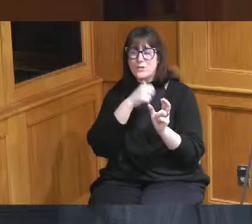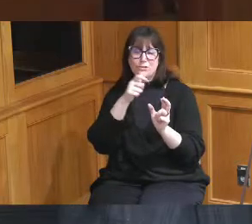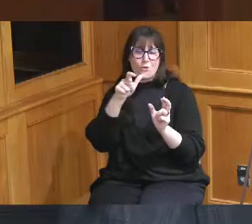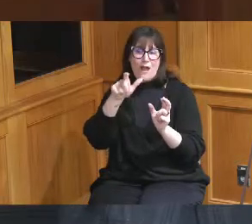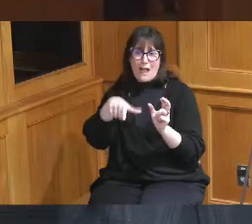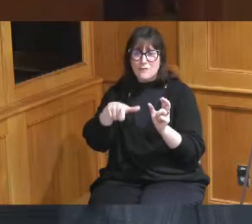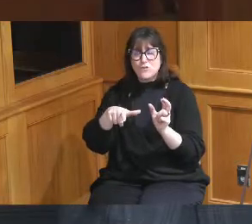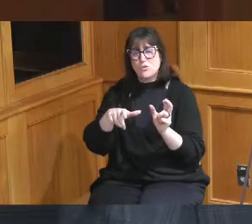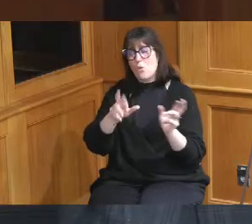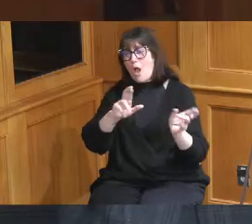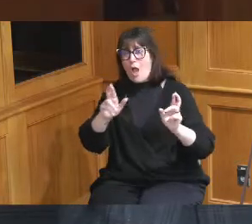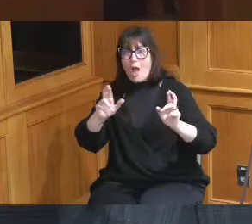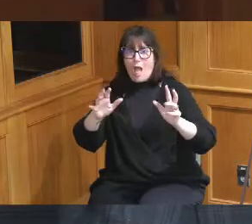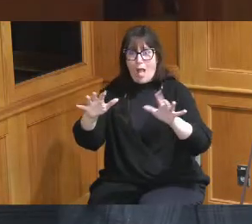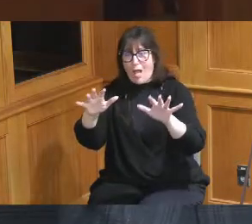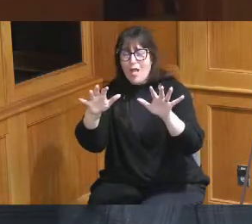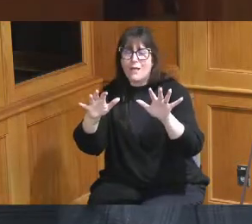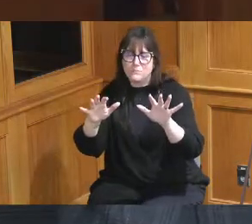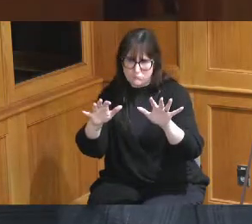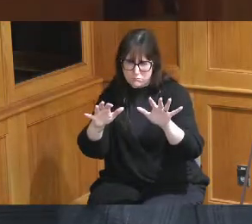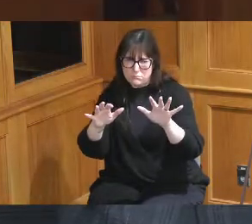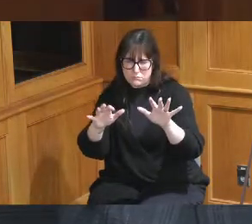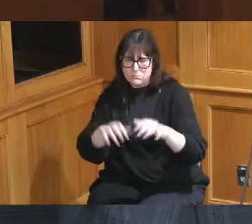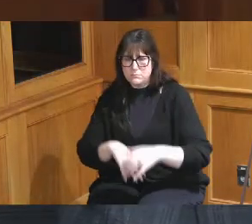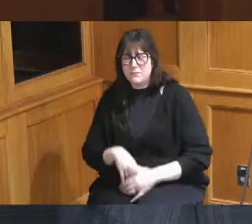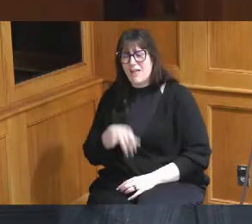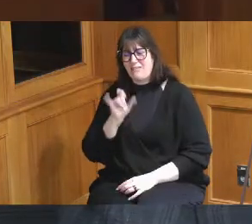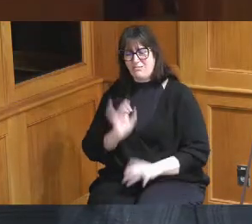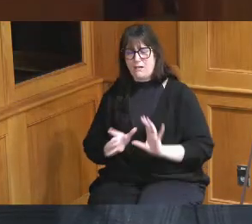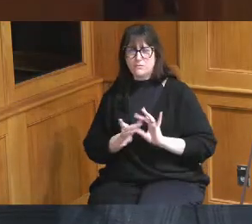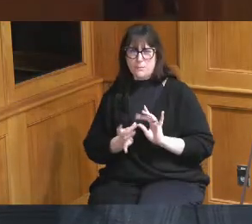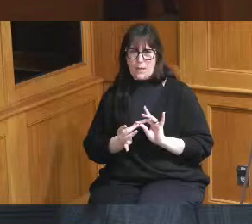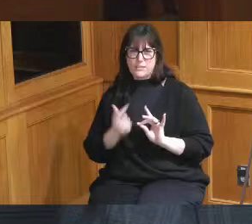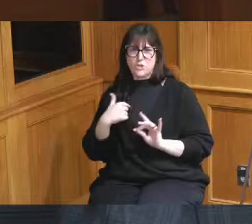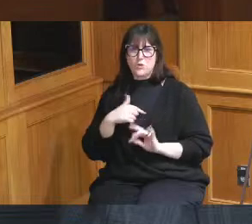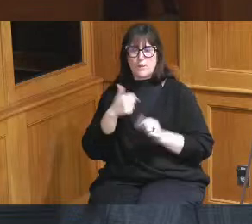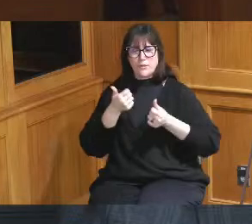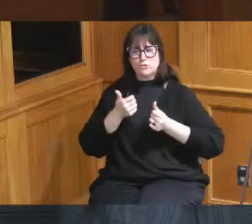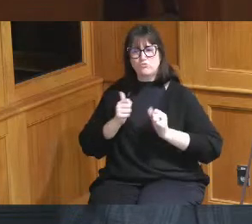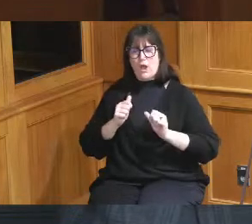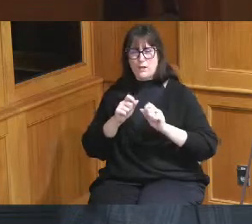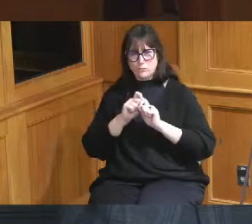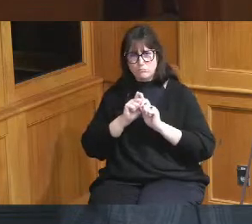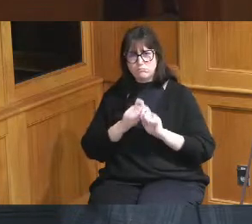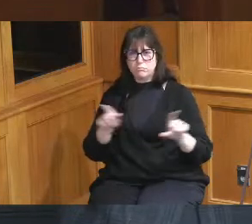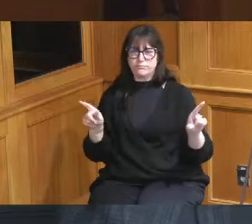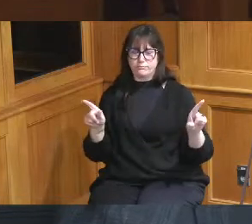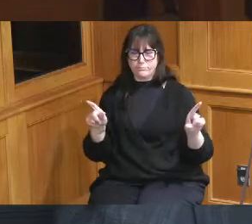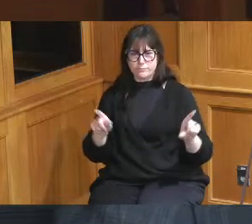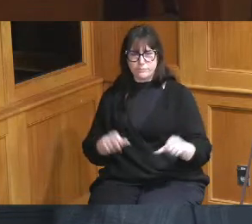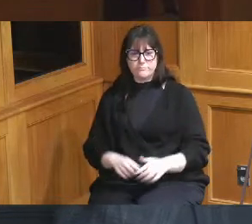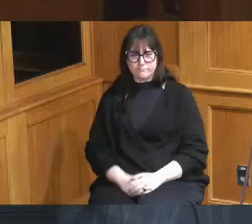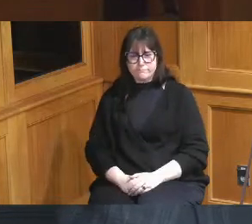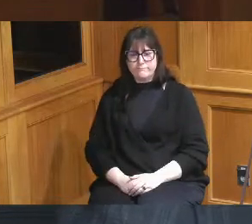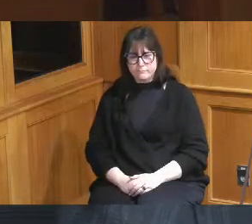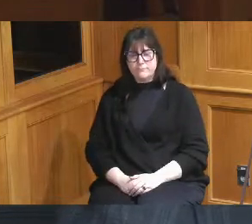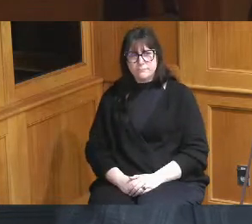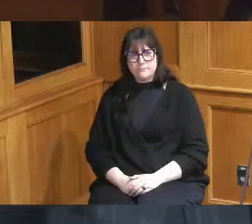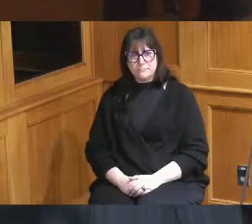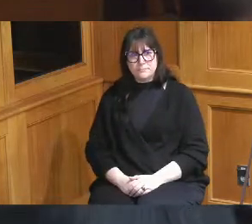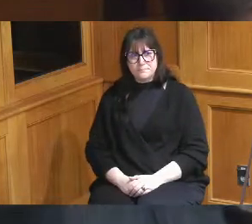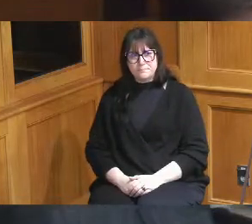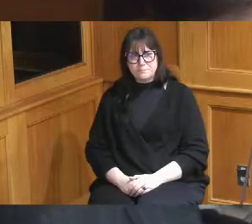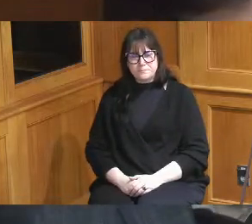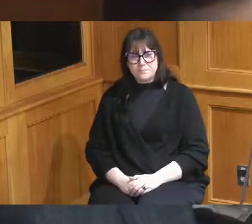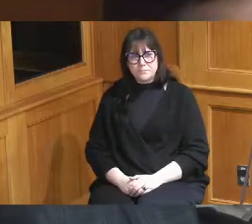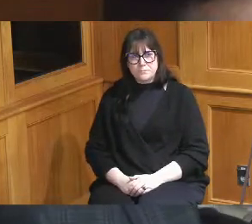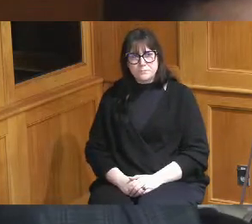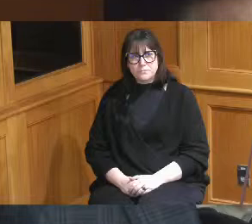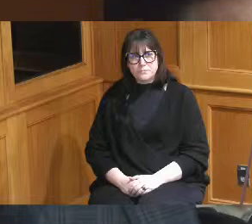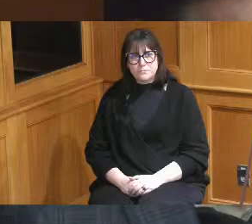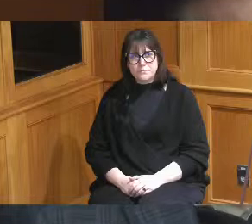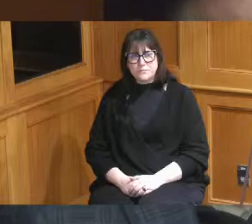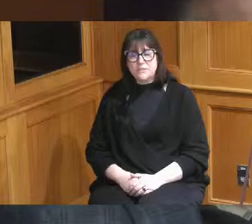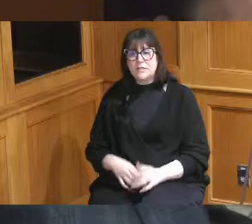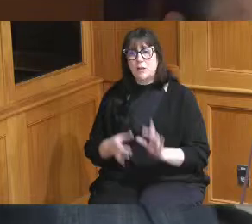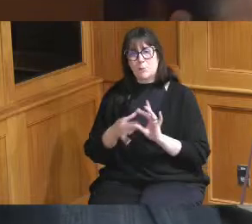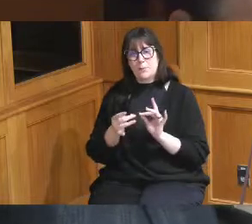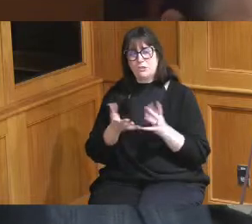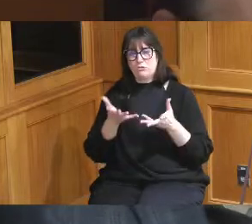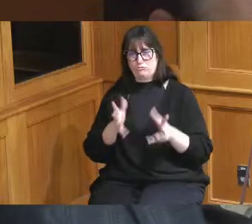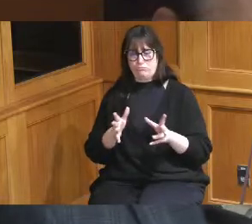the message and we have been tried in different capacities as was mentioned before with Covid and